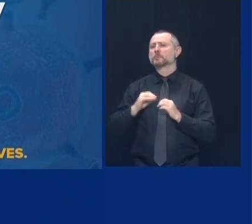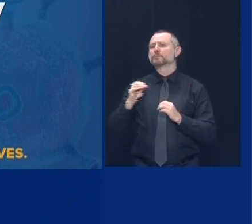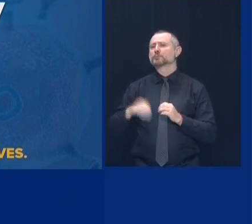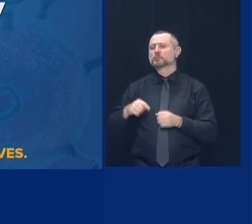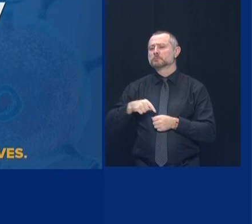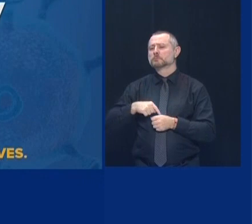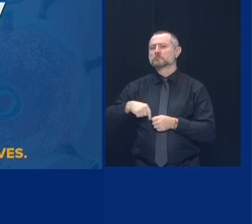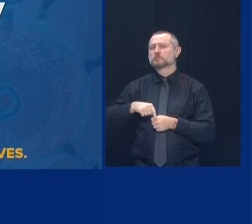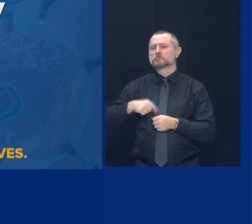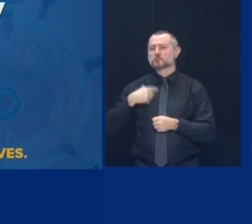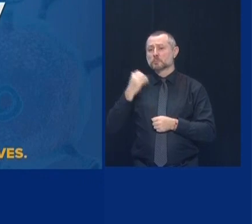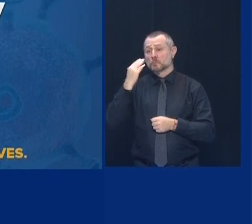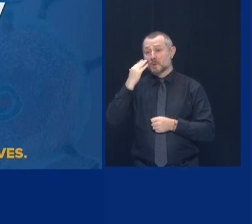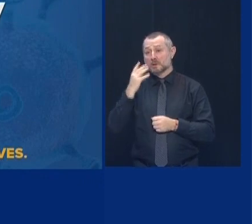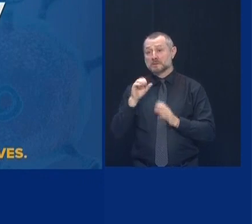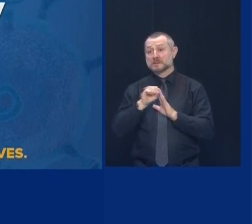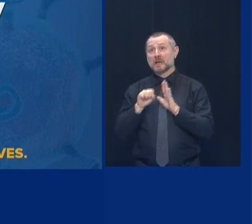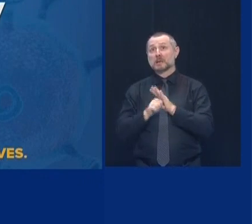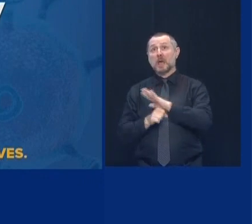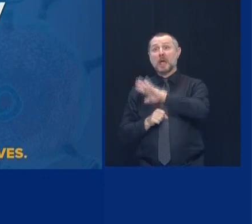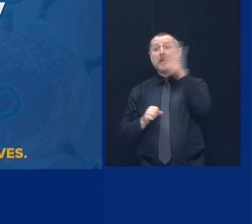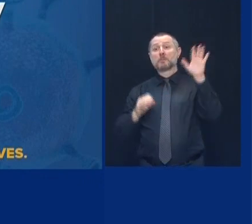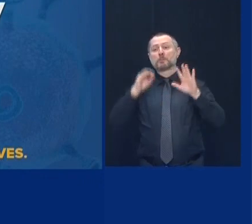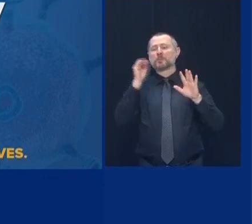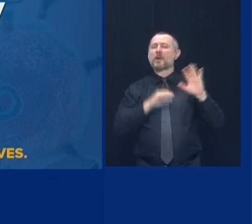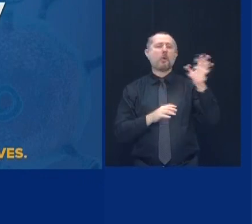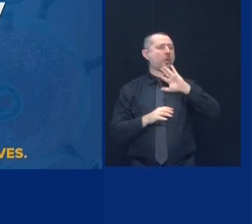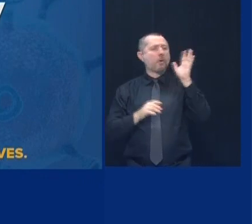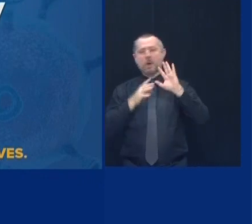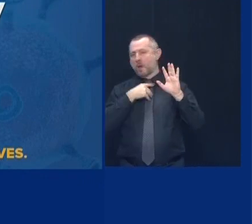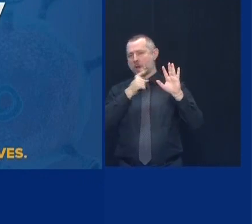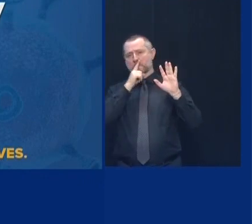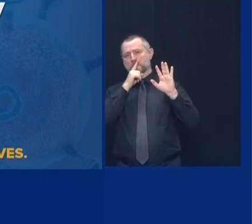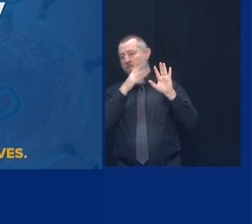WHAT PEOPLE SHOULD BE ASKING NOW IS WHAT IS MY COMMUNITY